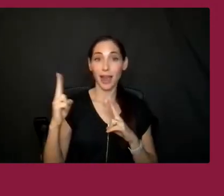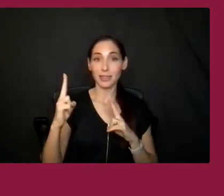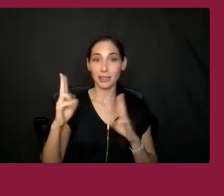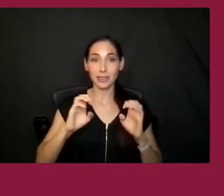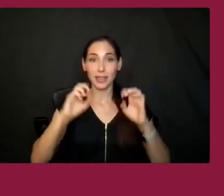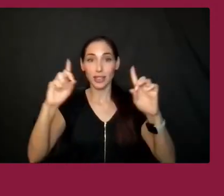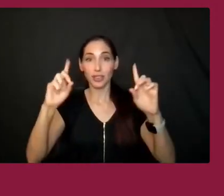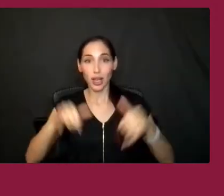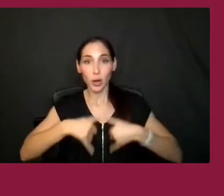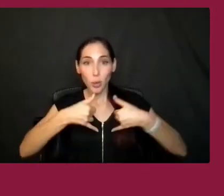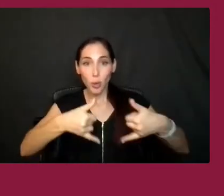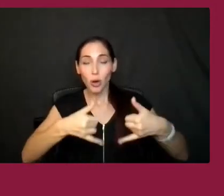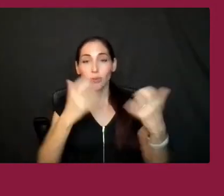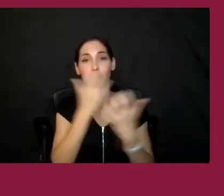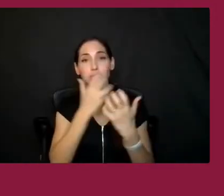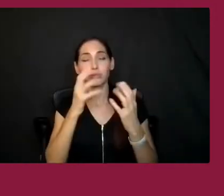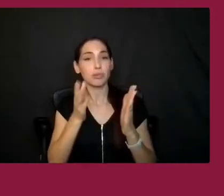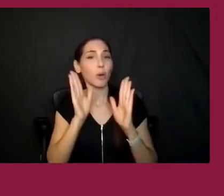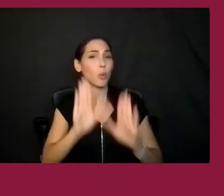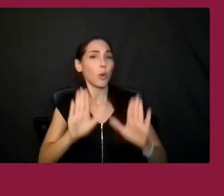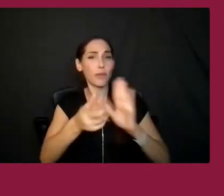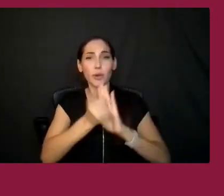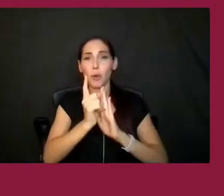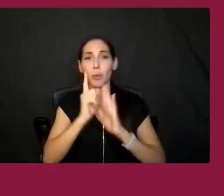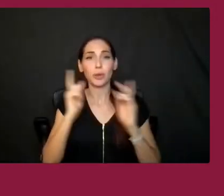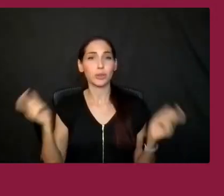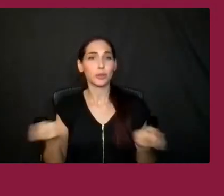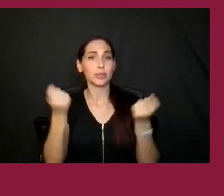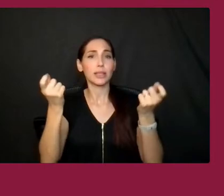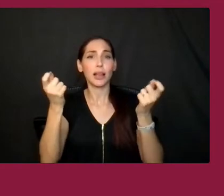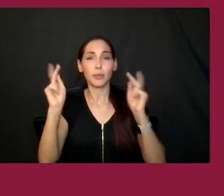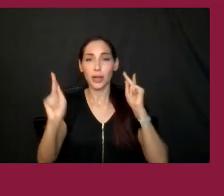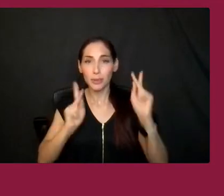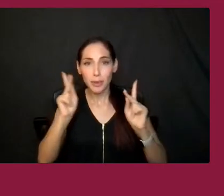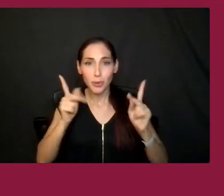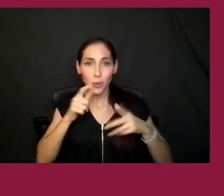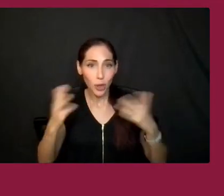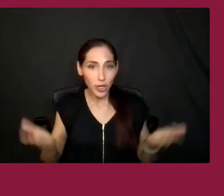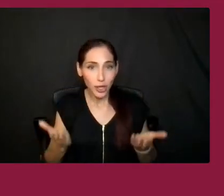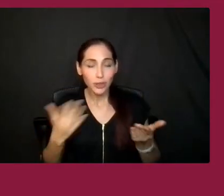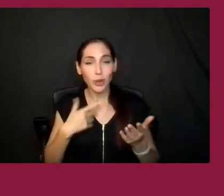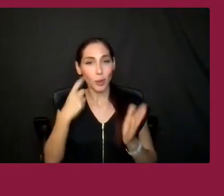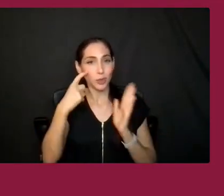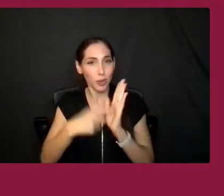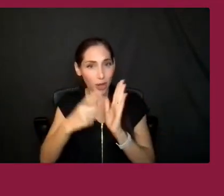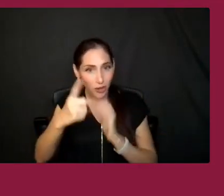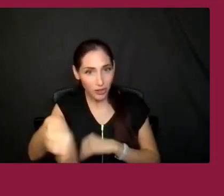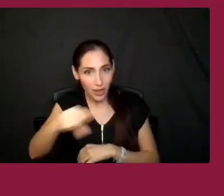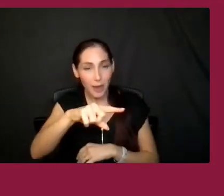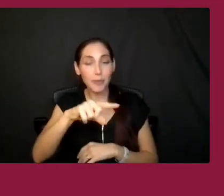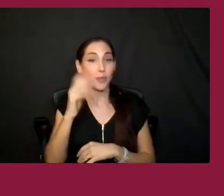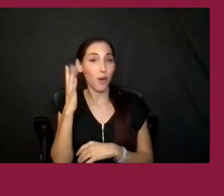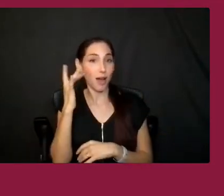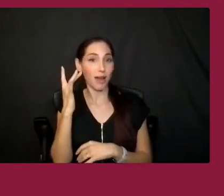was a great moment to celebrate folks that are here, and I just want to acknowledge them because they all were very deserving